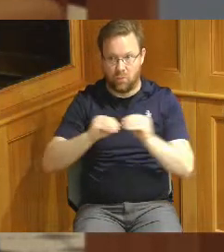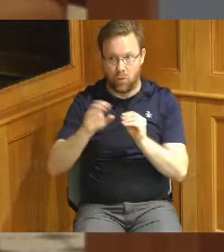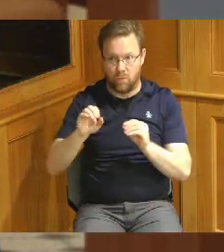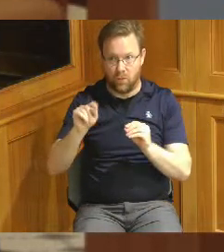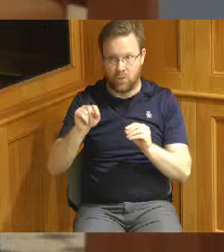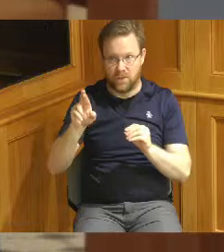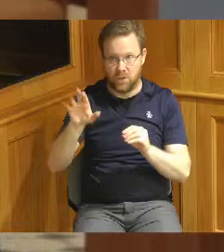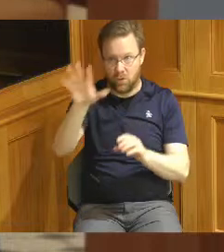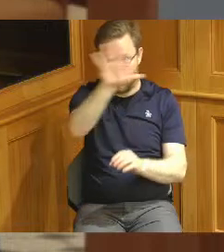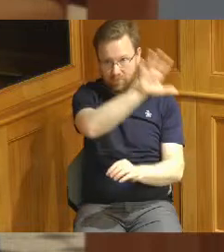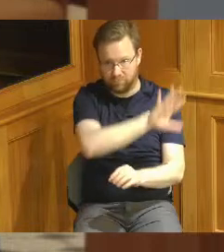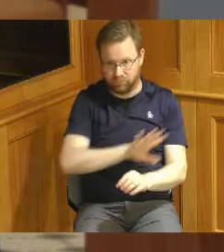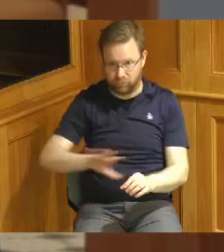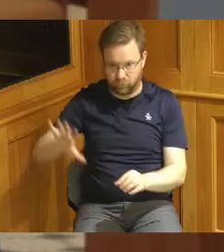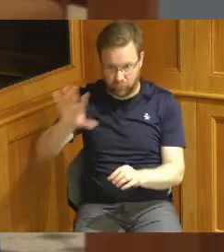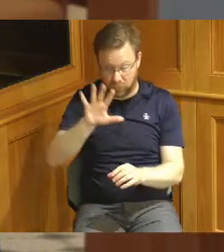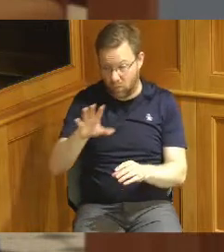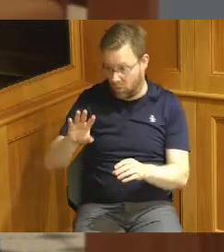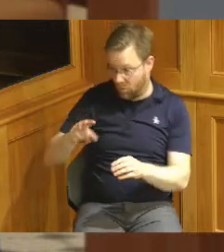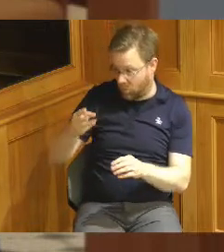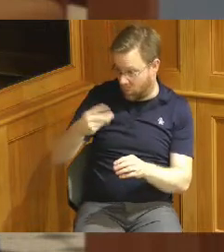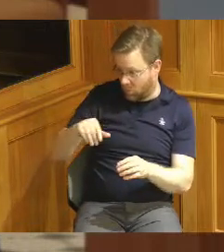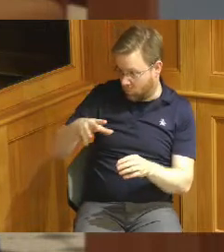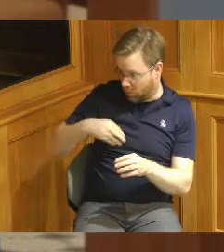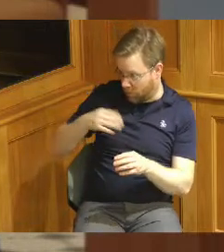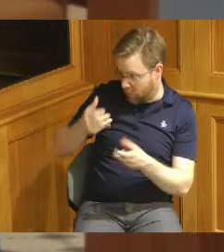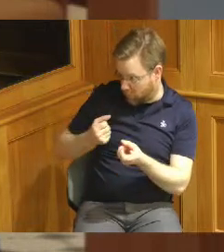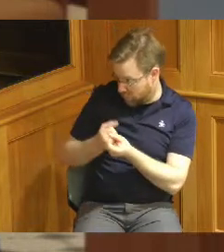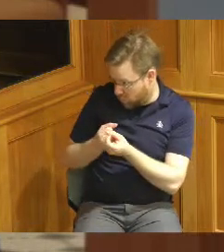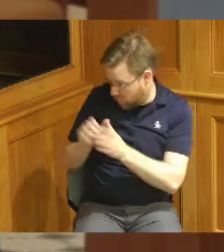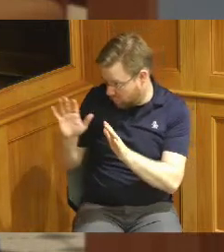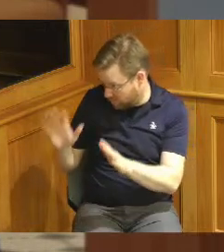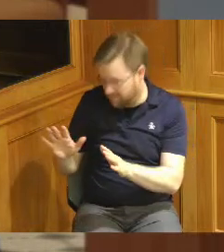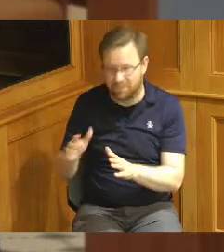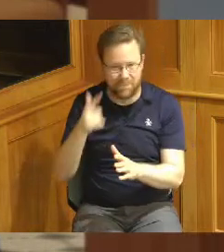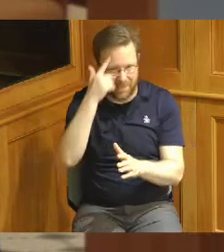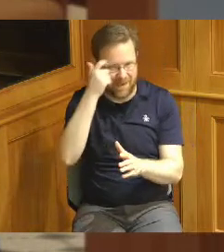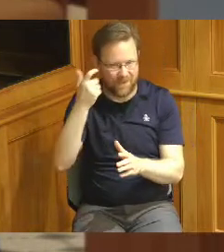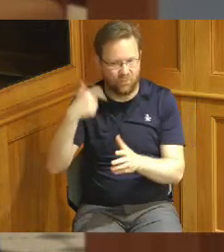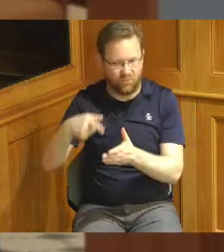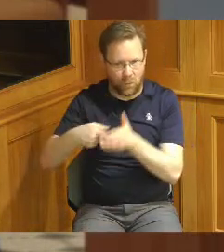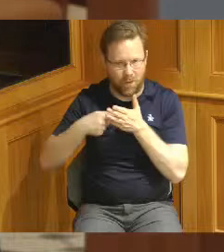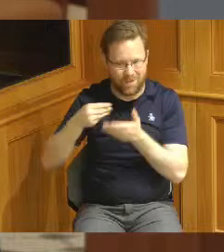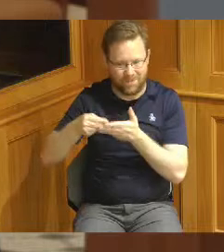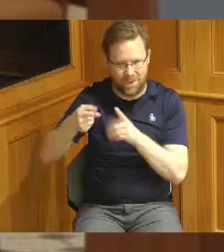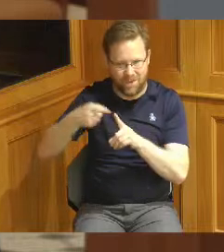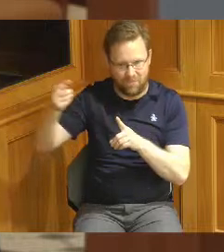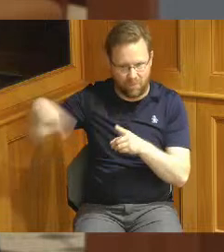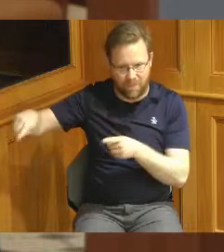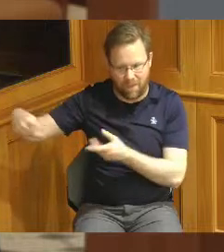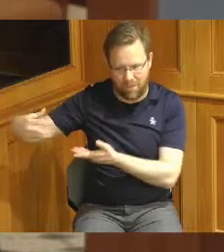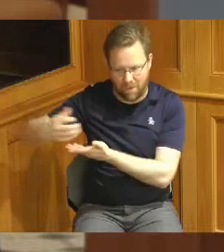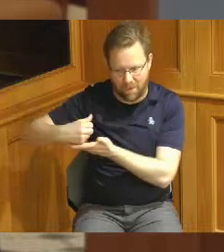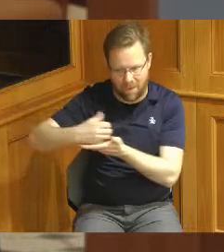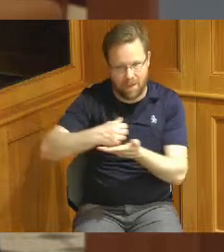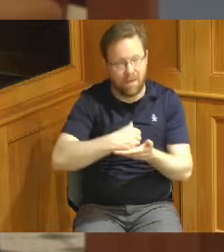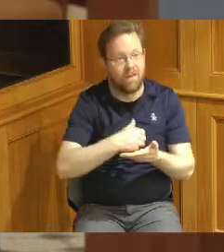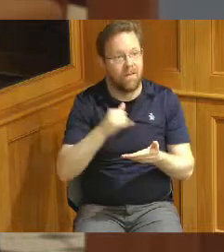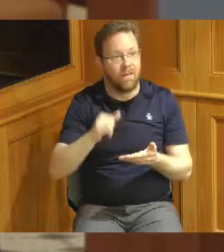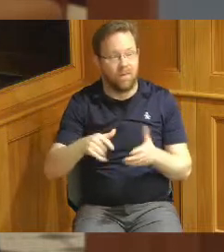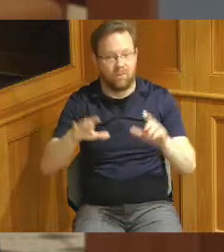item number 16 and 17 are related this relates to the the Ohio Revised Code requirement that